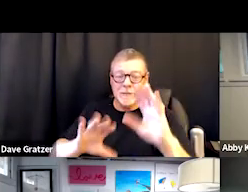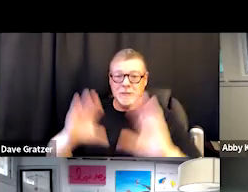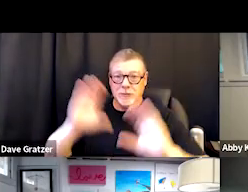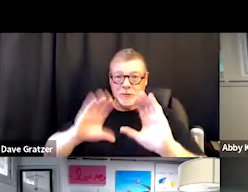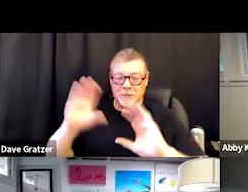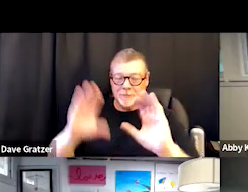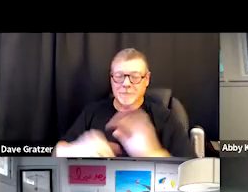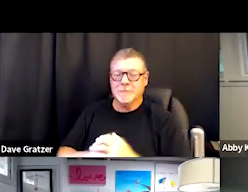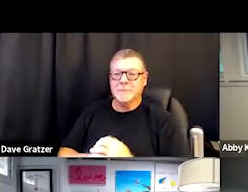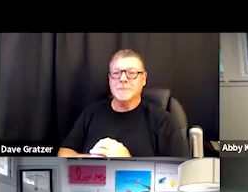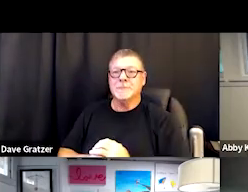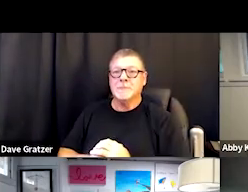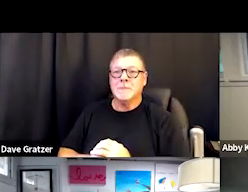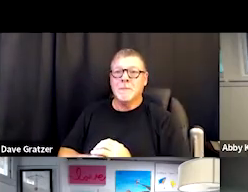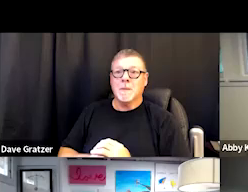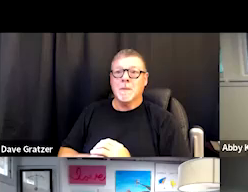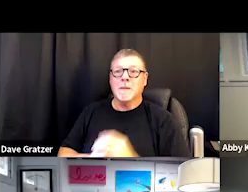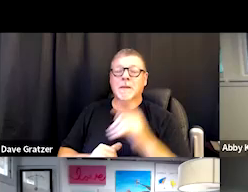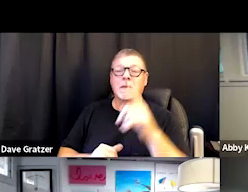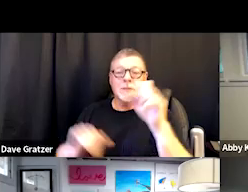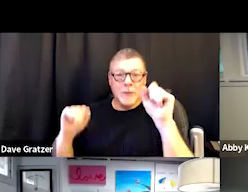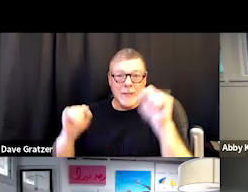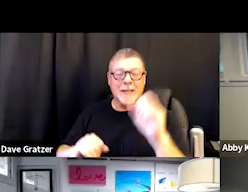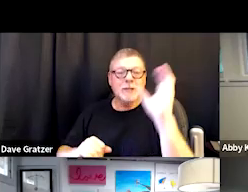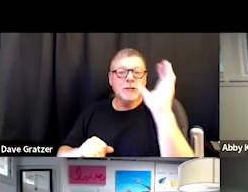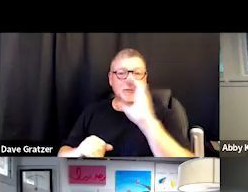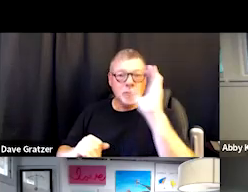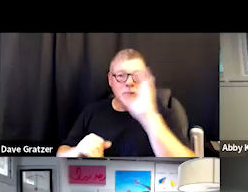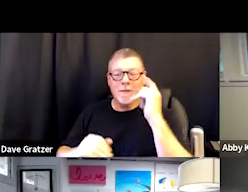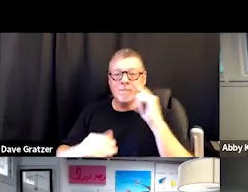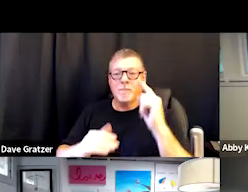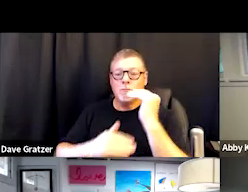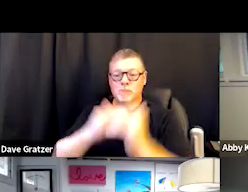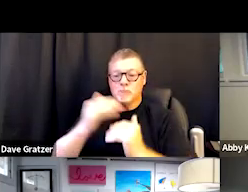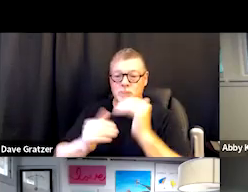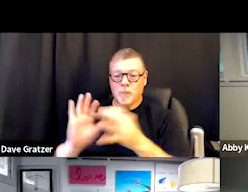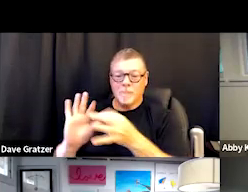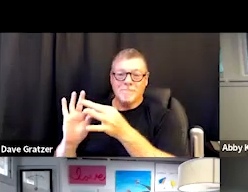So you can search for processing related questions there.